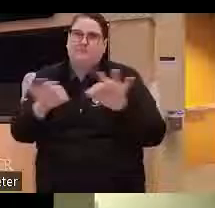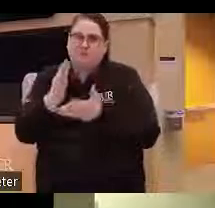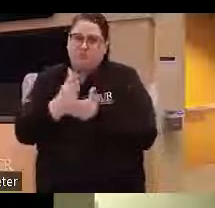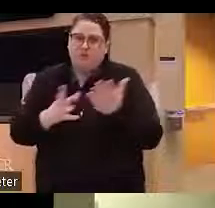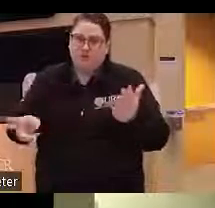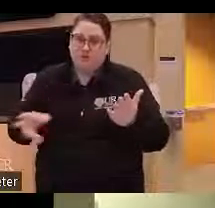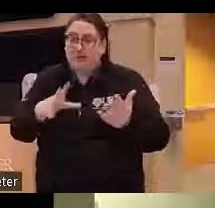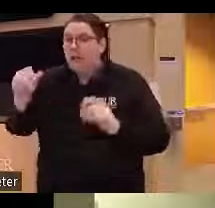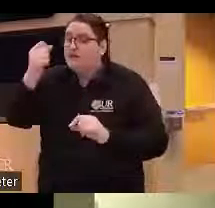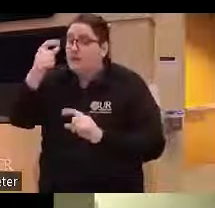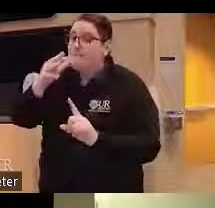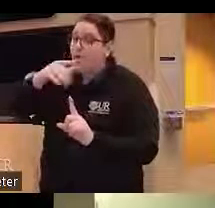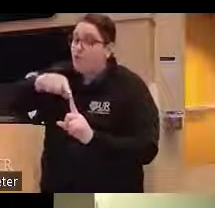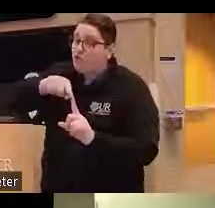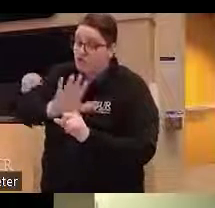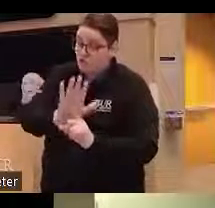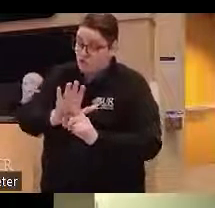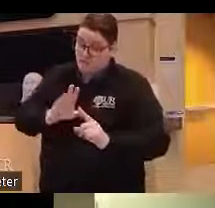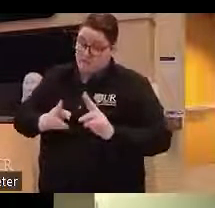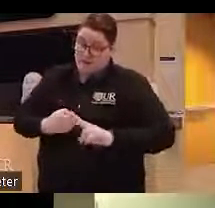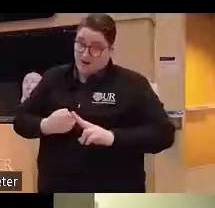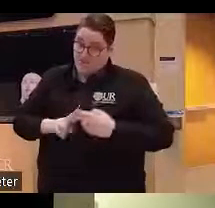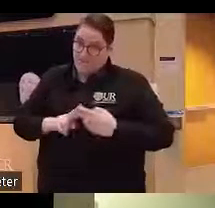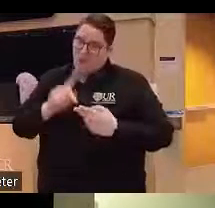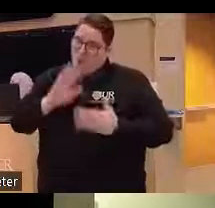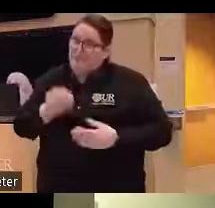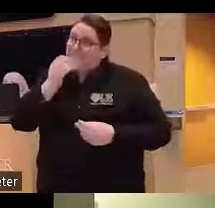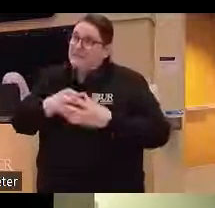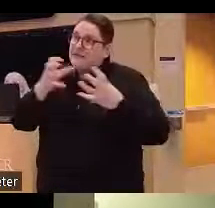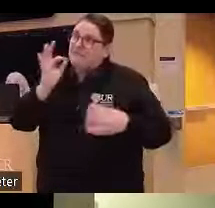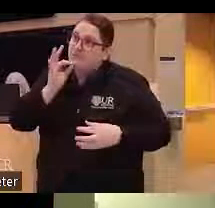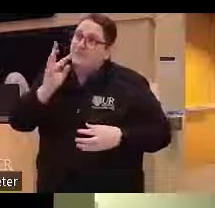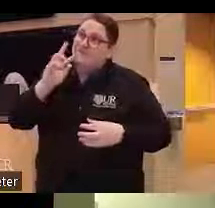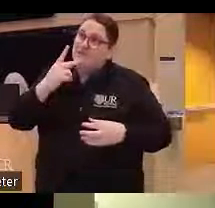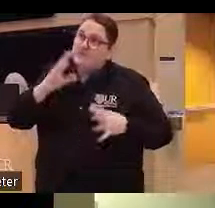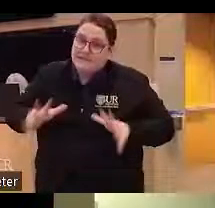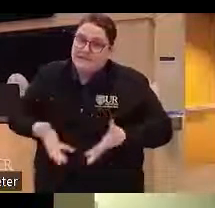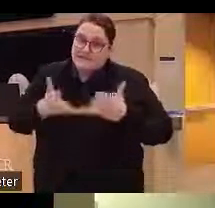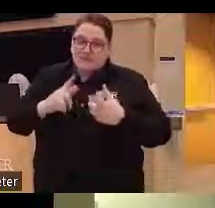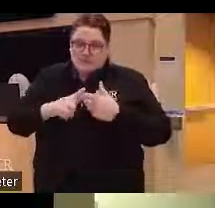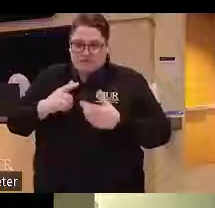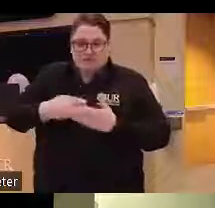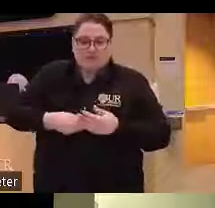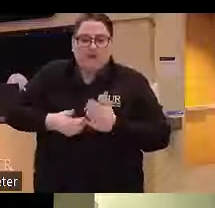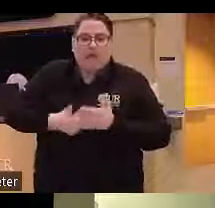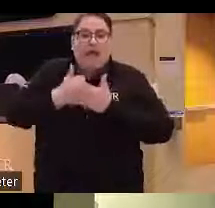microbiome hopefully enriched by lots of fruits and vegetables plays a role in the maturation and